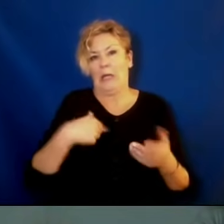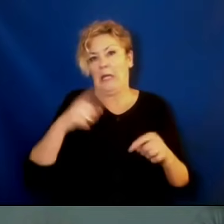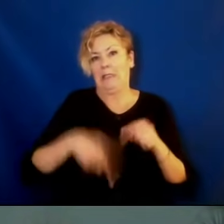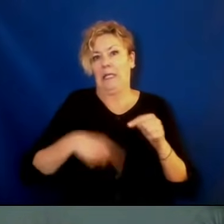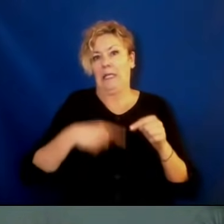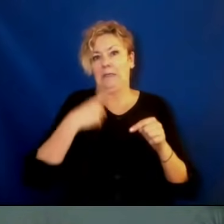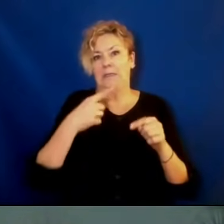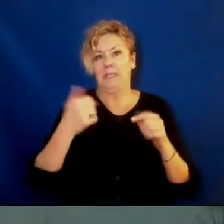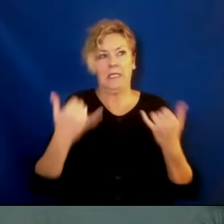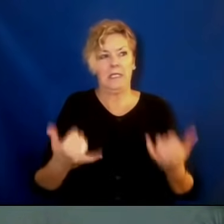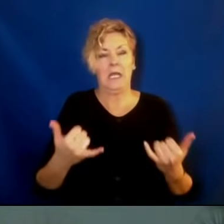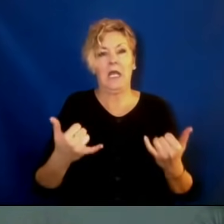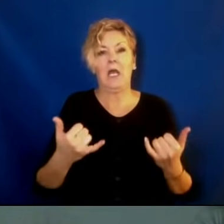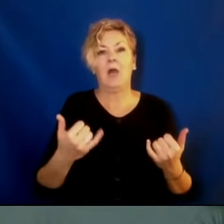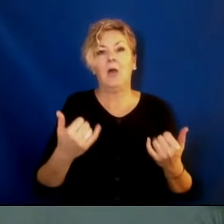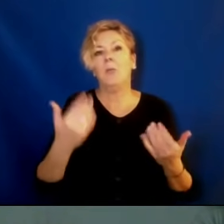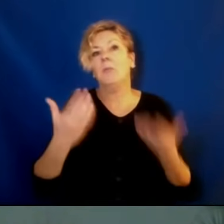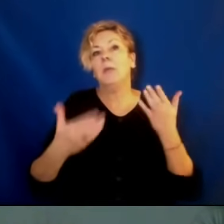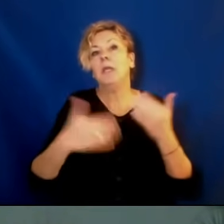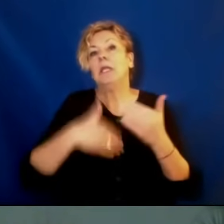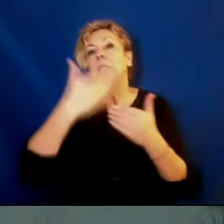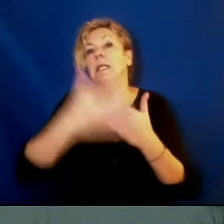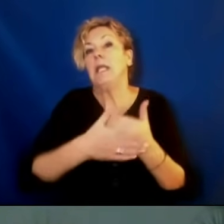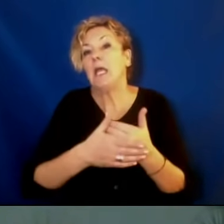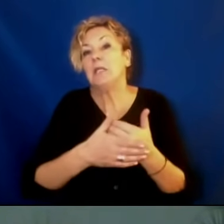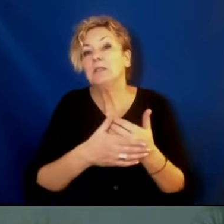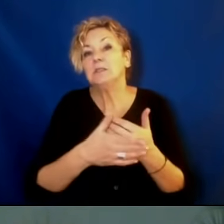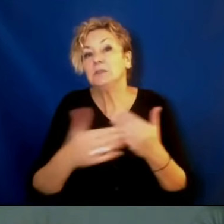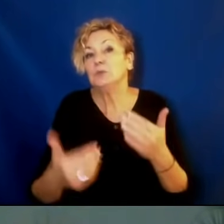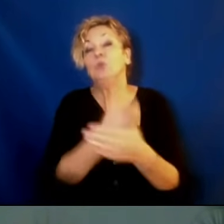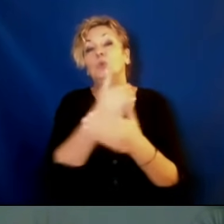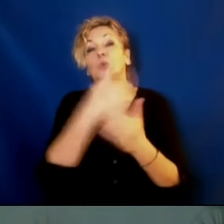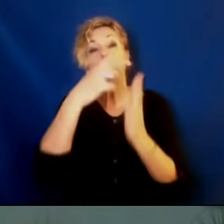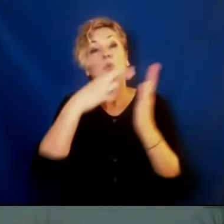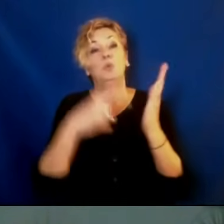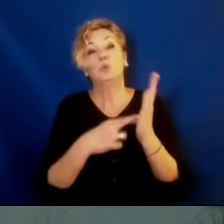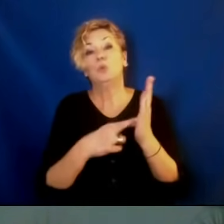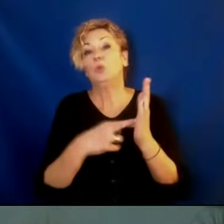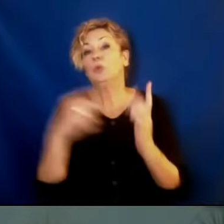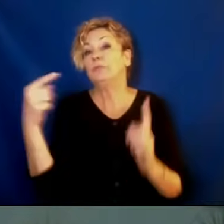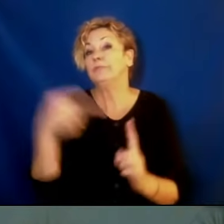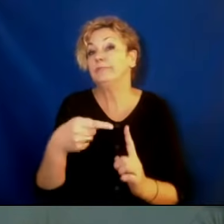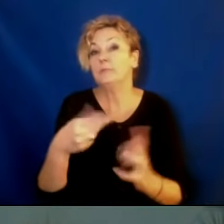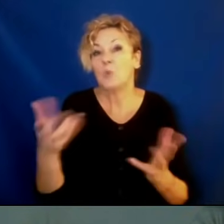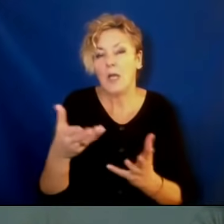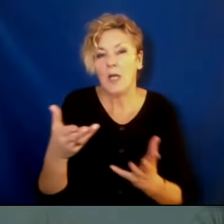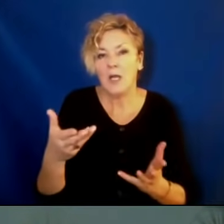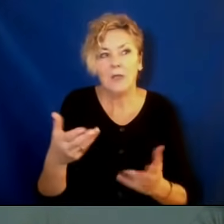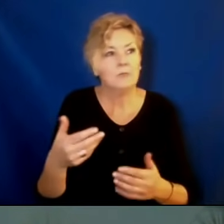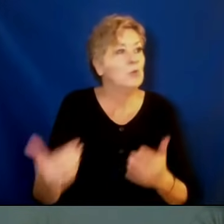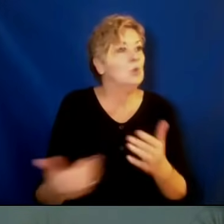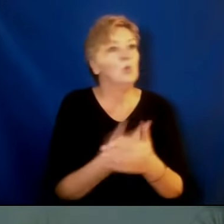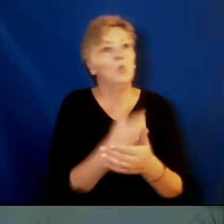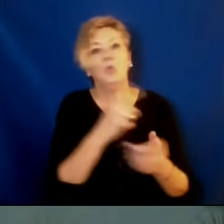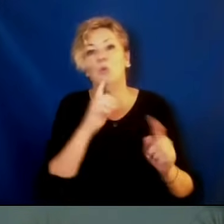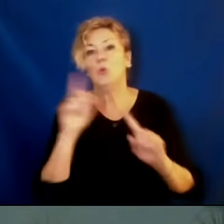If you look back at the interventions, the guidelines and the orders that have been put in place they were in